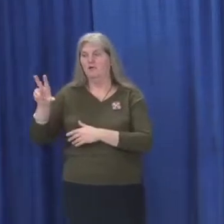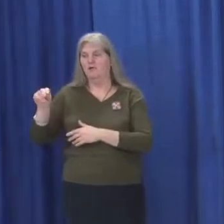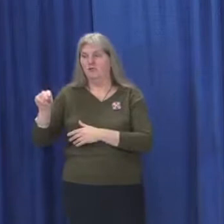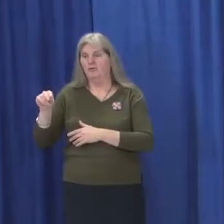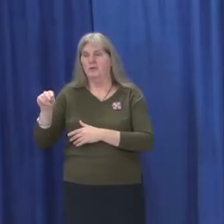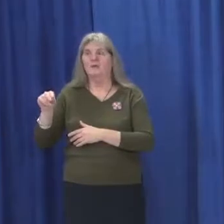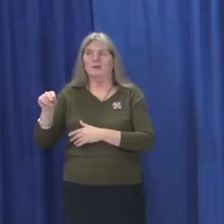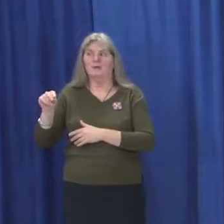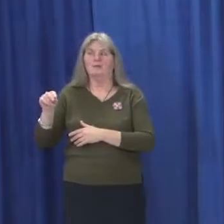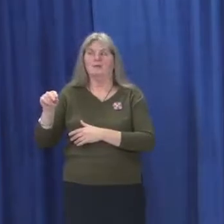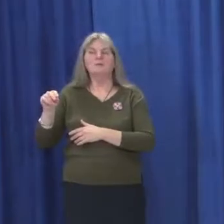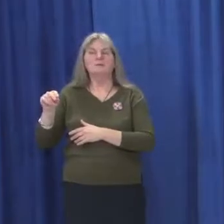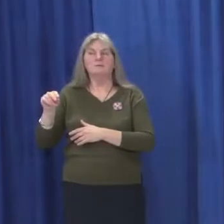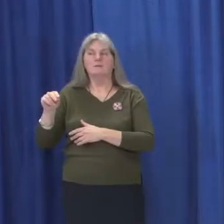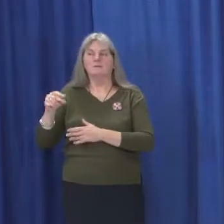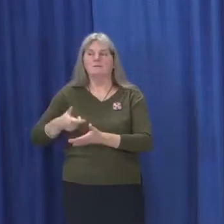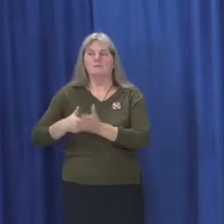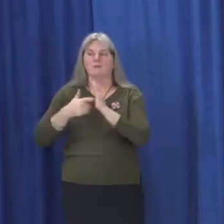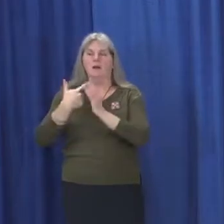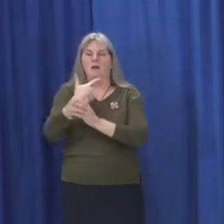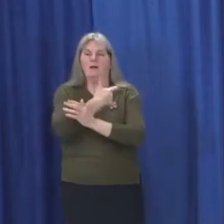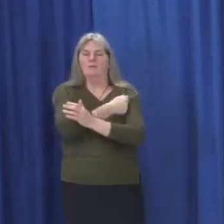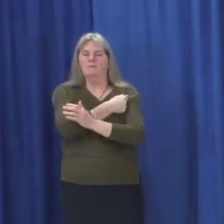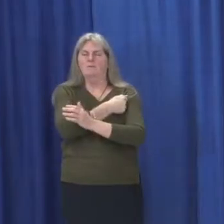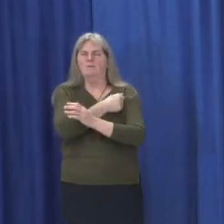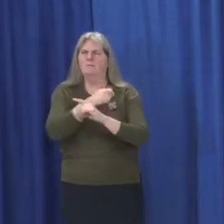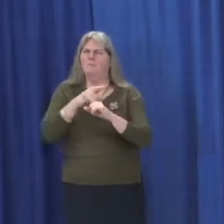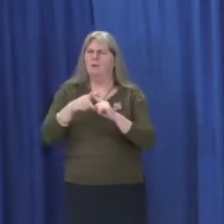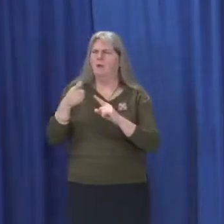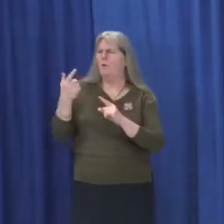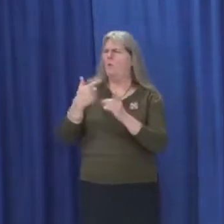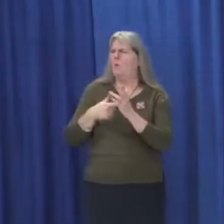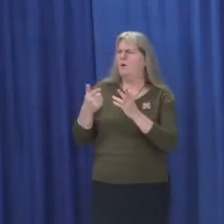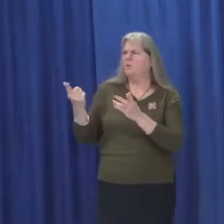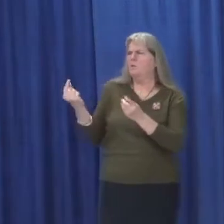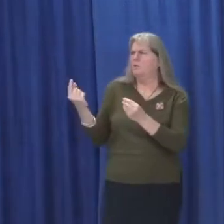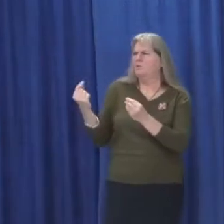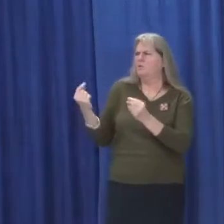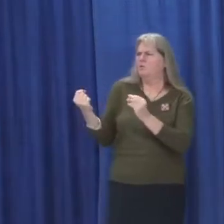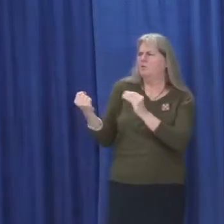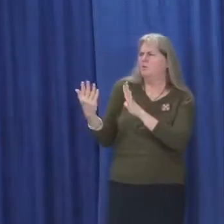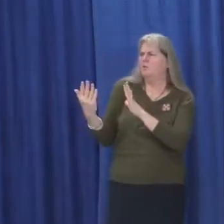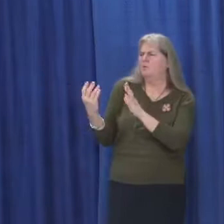services. What is the approach going to be to push people through the